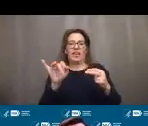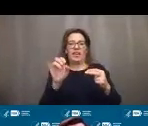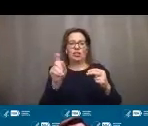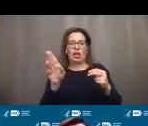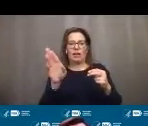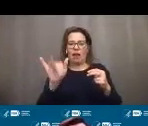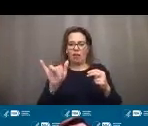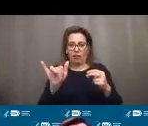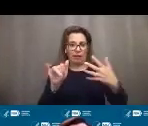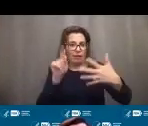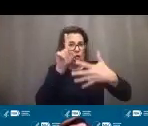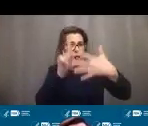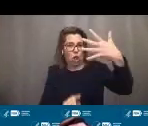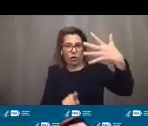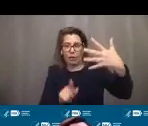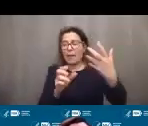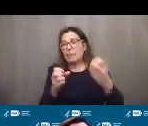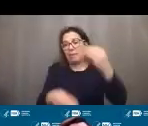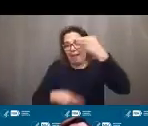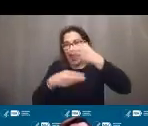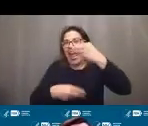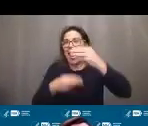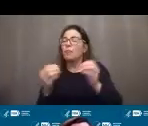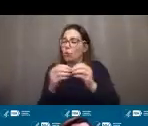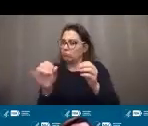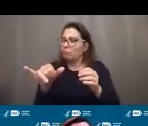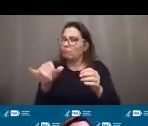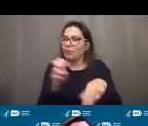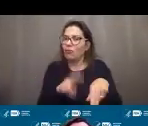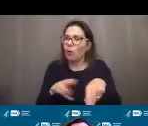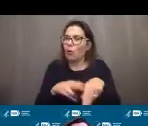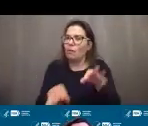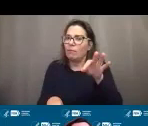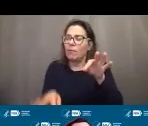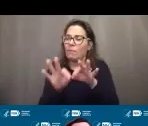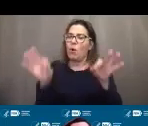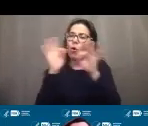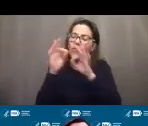so that you can submit these ideas to the NIH for funding.